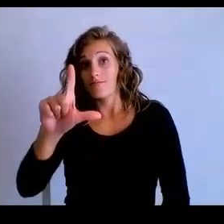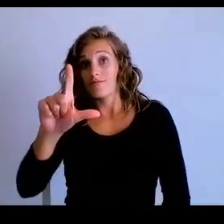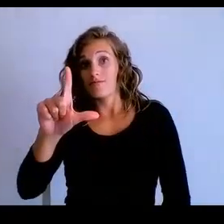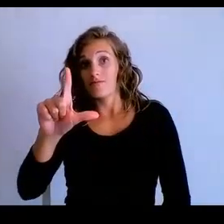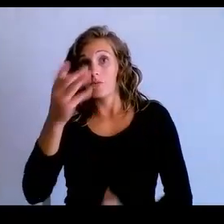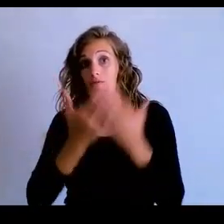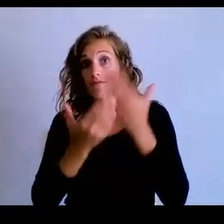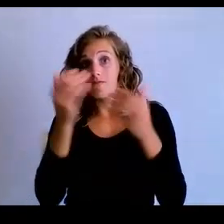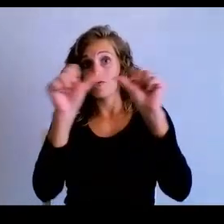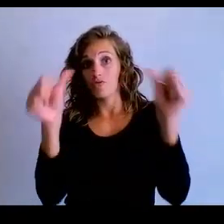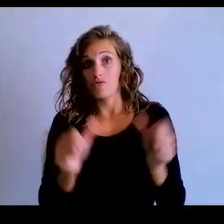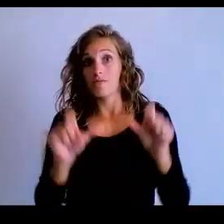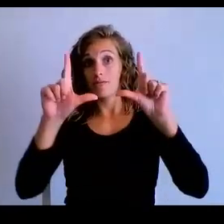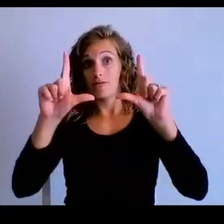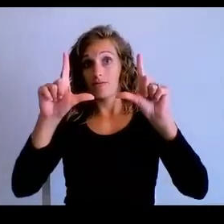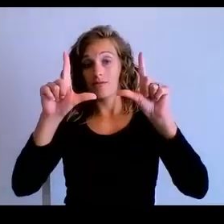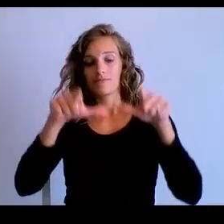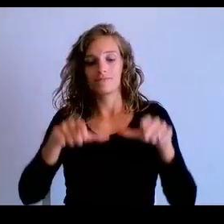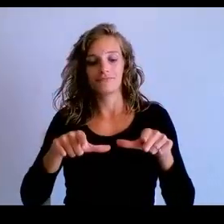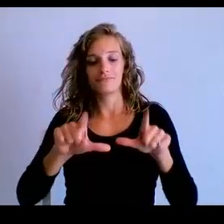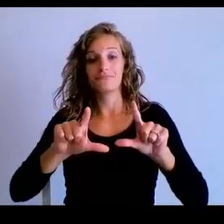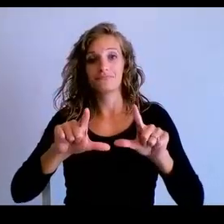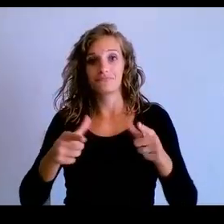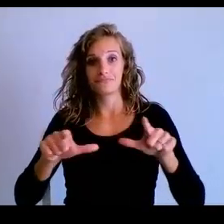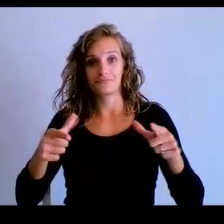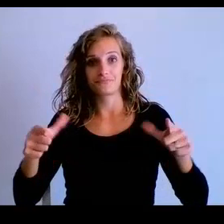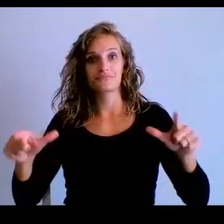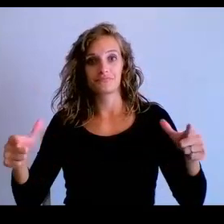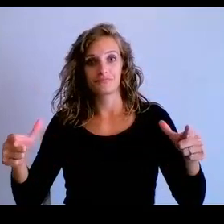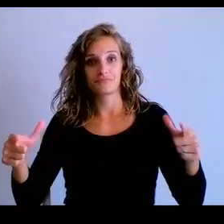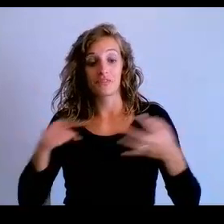letter L so our hand shape is that L hand shape